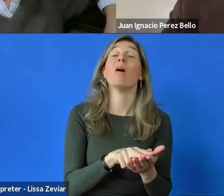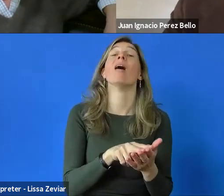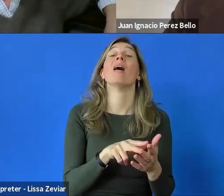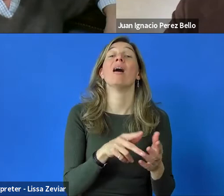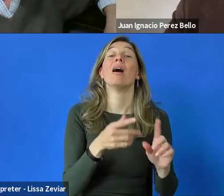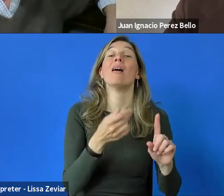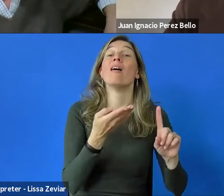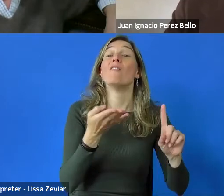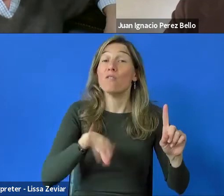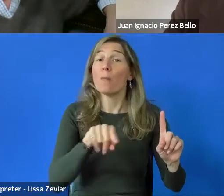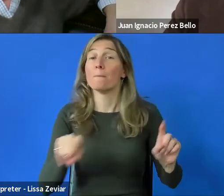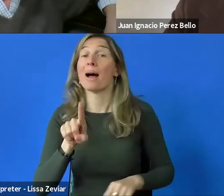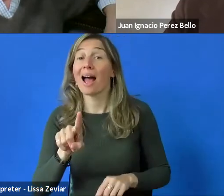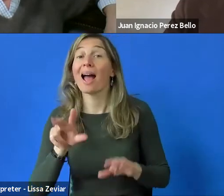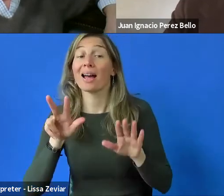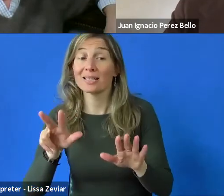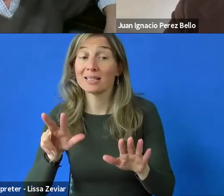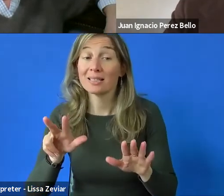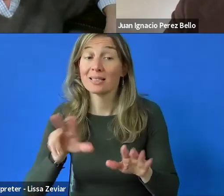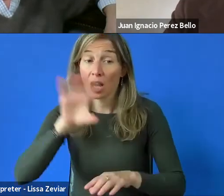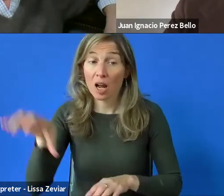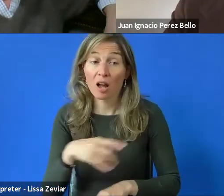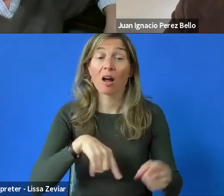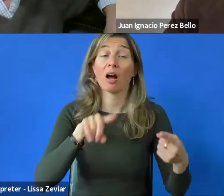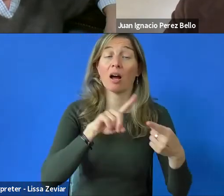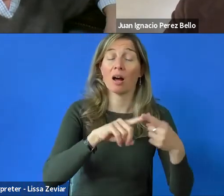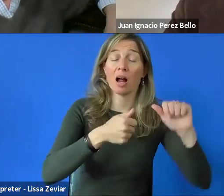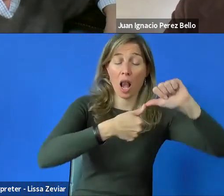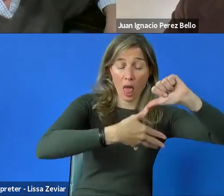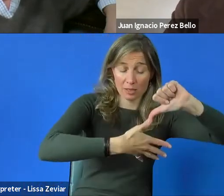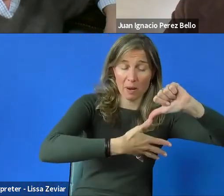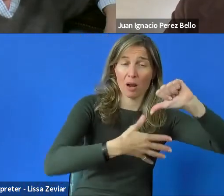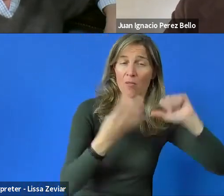This includes countries from Latin America such us Argentina,